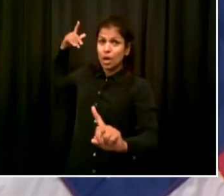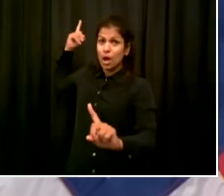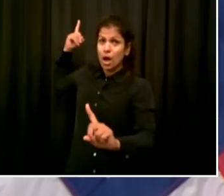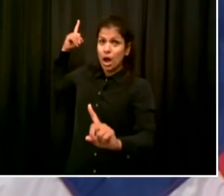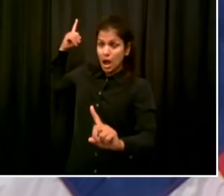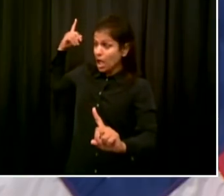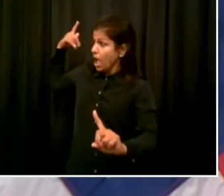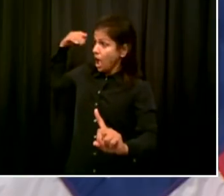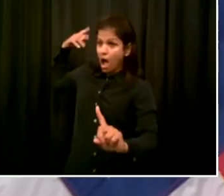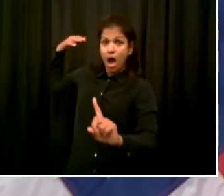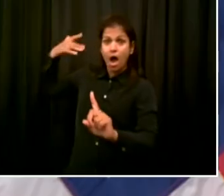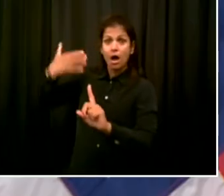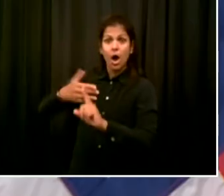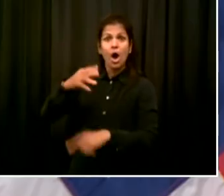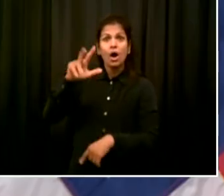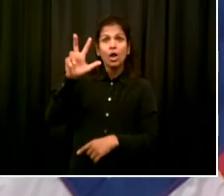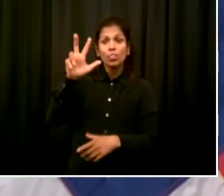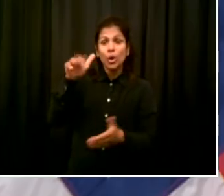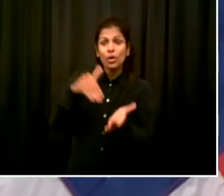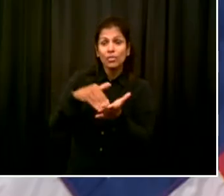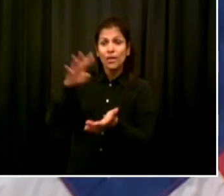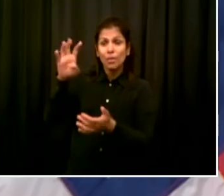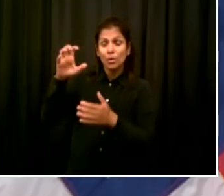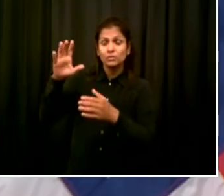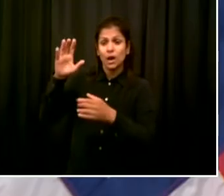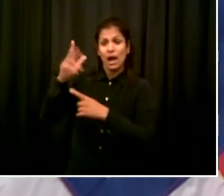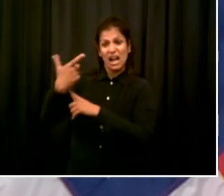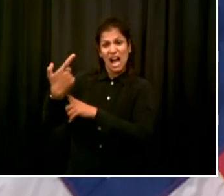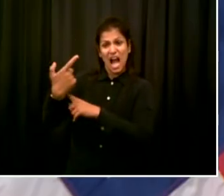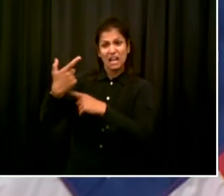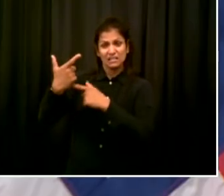AND LAST YEAR AND MORE PRIOR . HALF OF THEM ARE